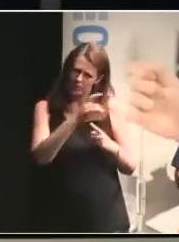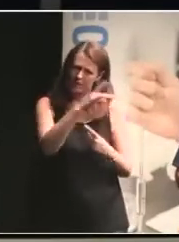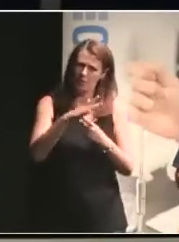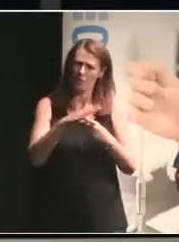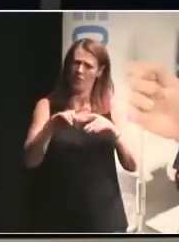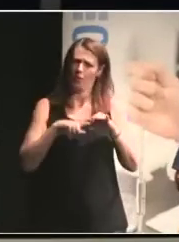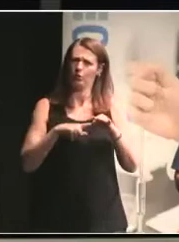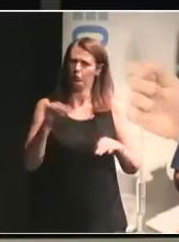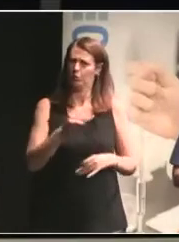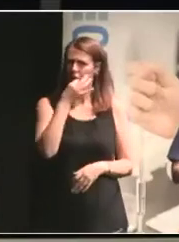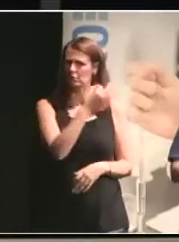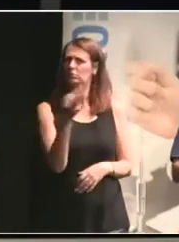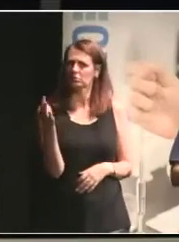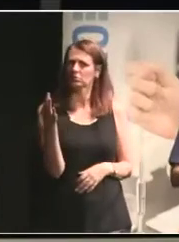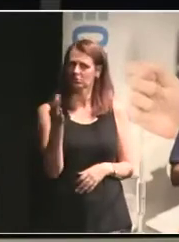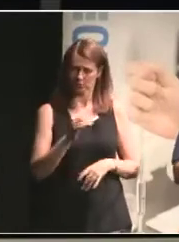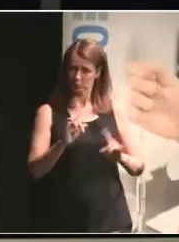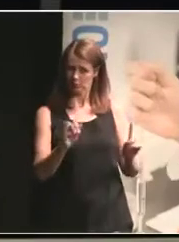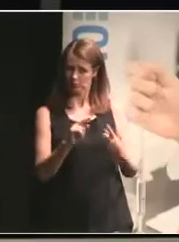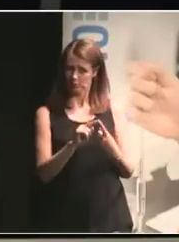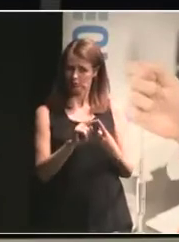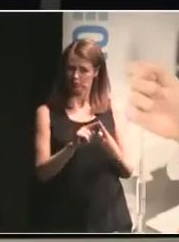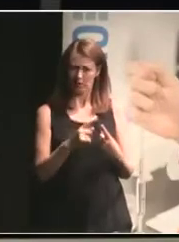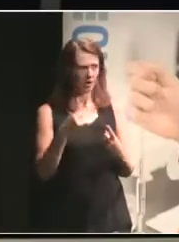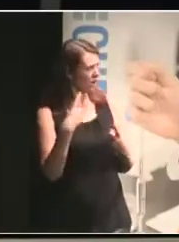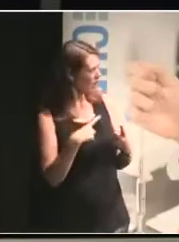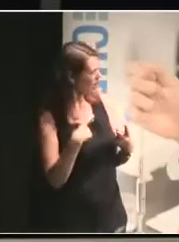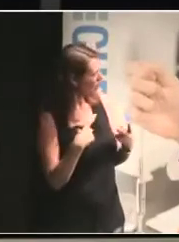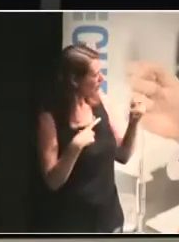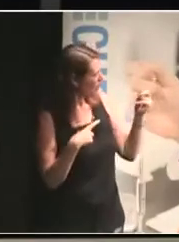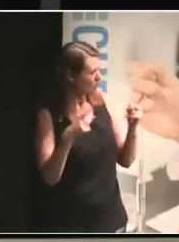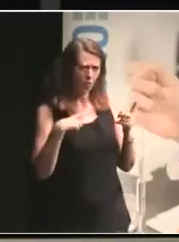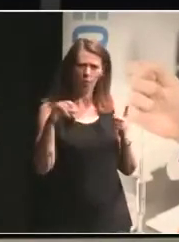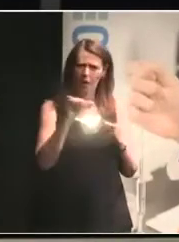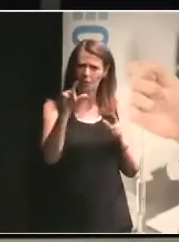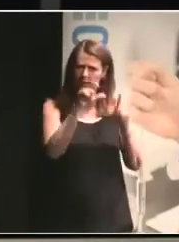be asking, and that is “Why would a chemist make a hazardous mater in the first place?”